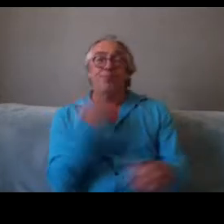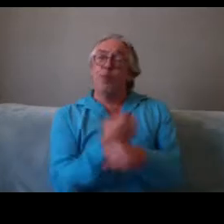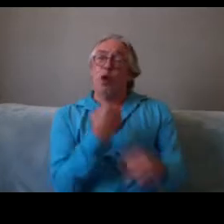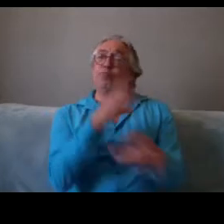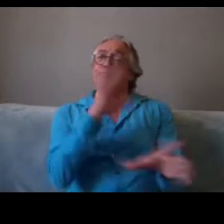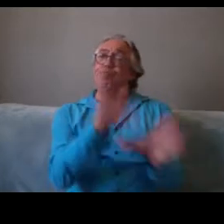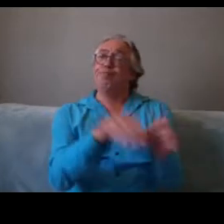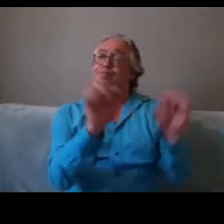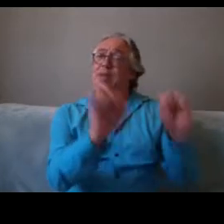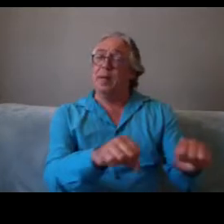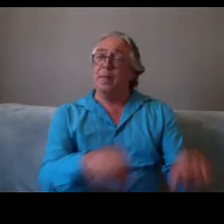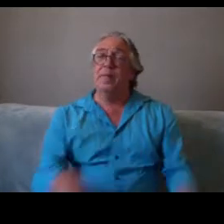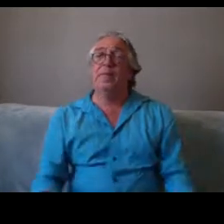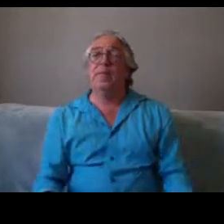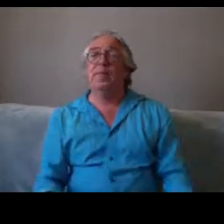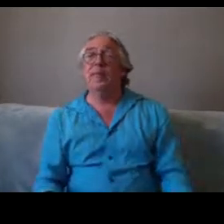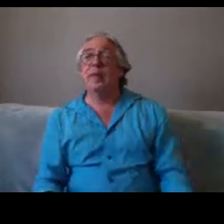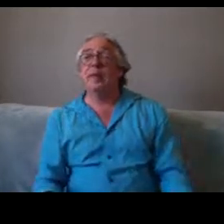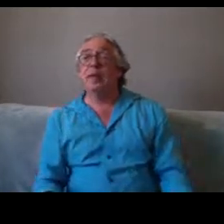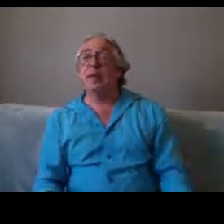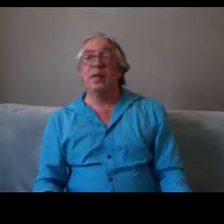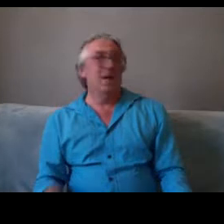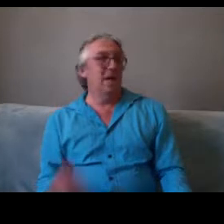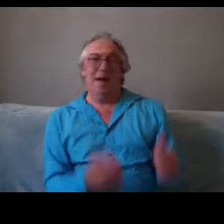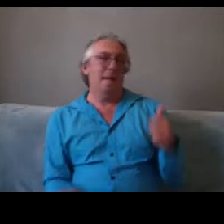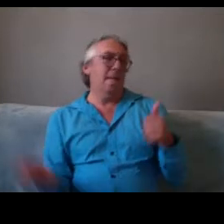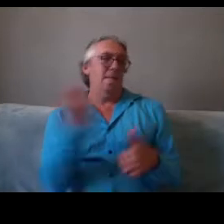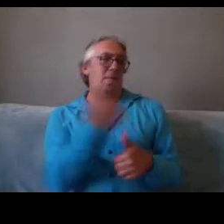We heard some things about it and know it by our own experience.